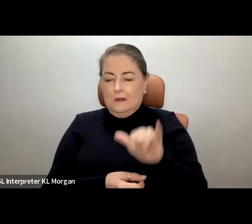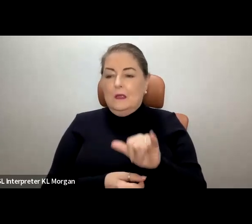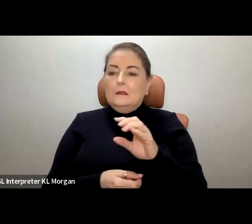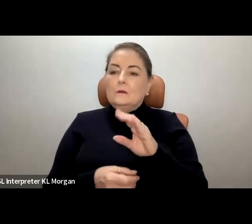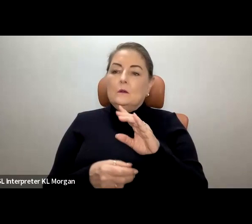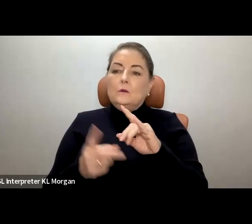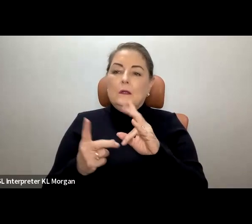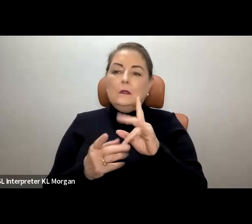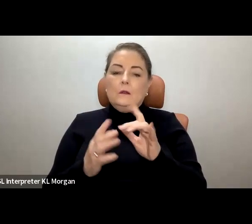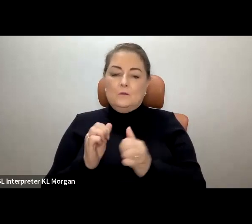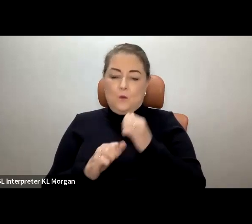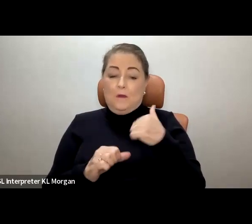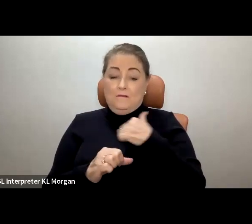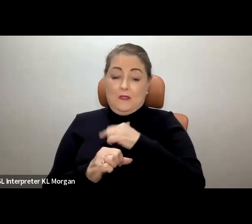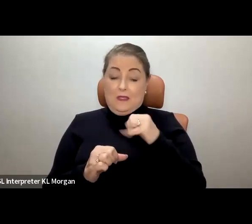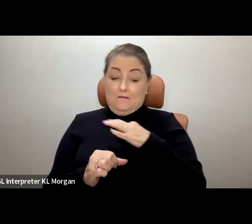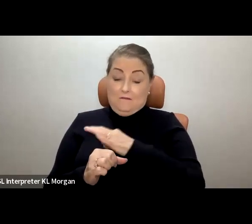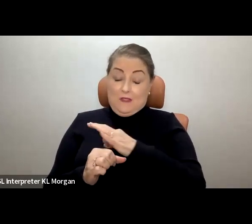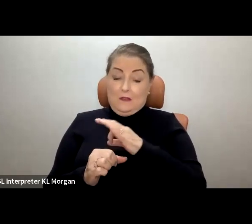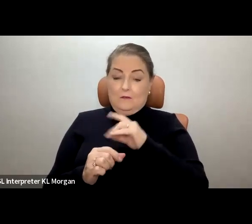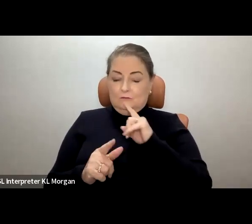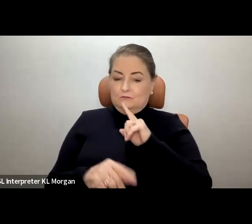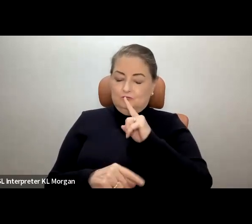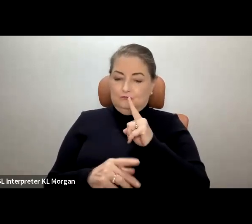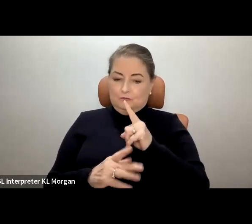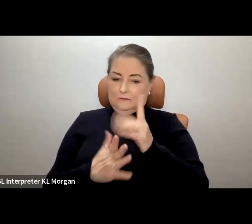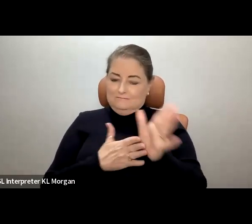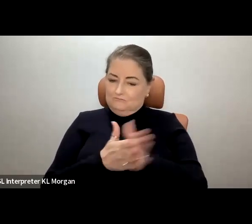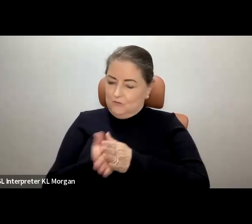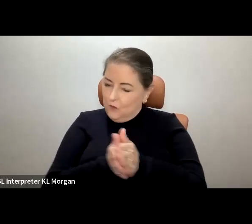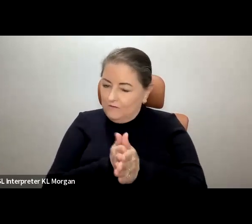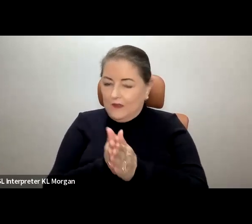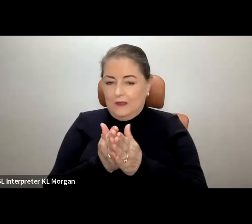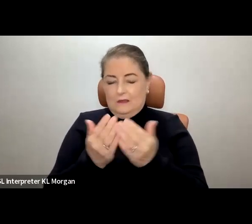think most of us as faculty are really motivated by the idea